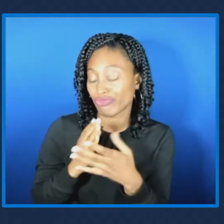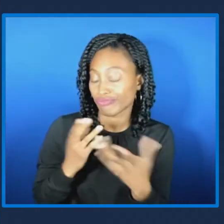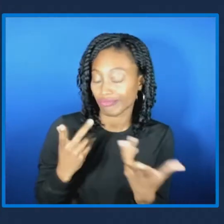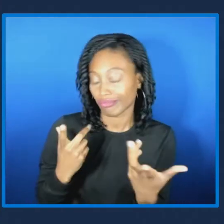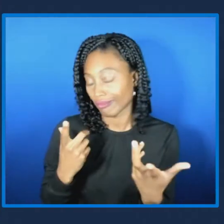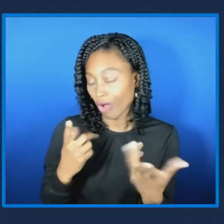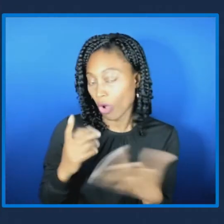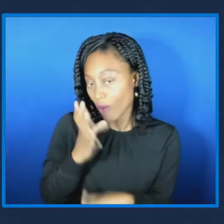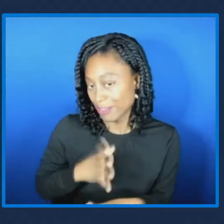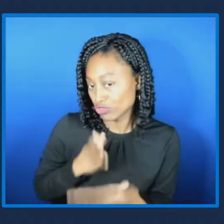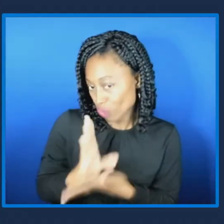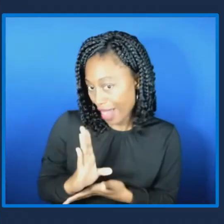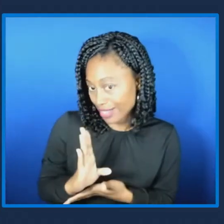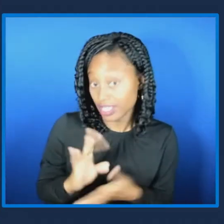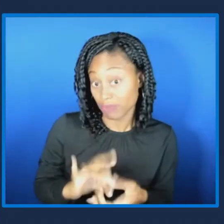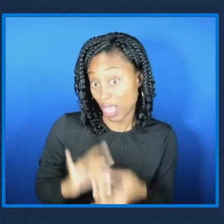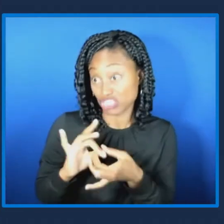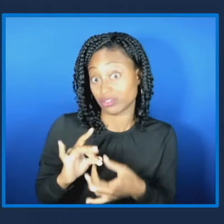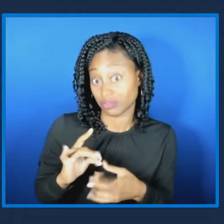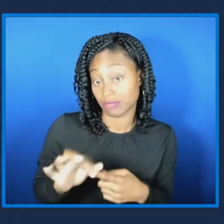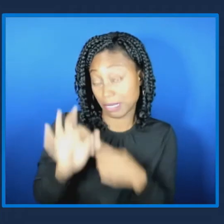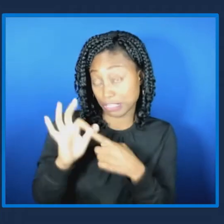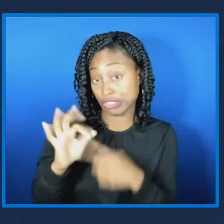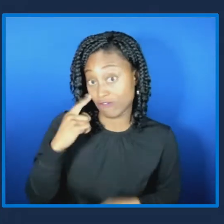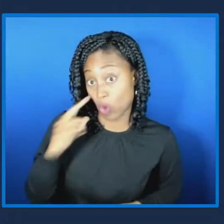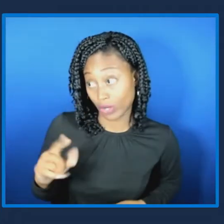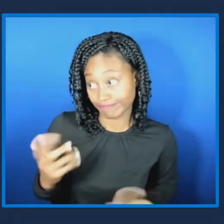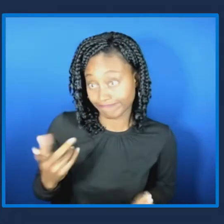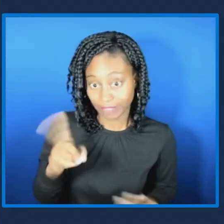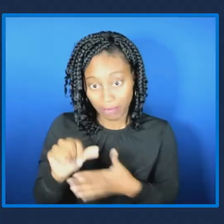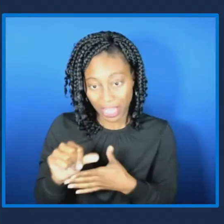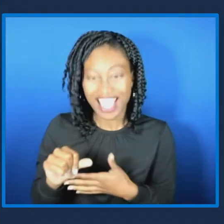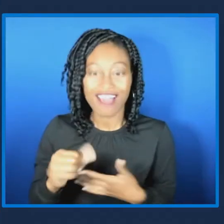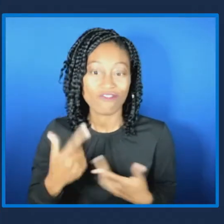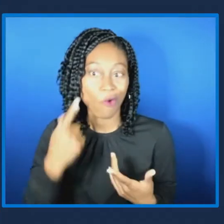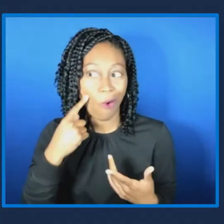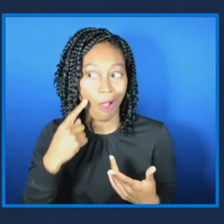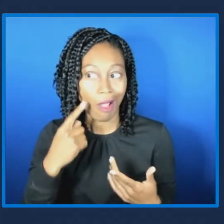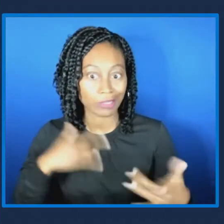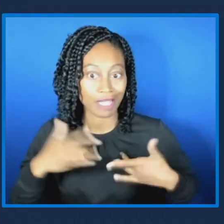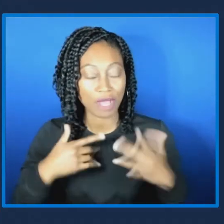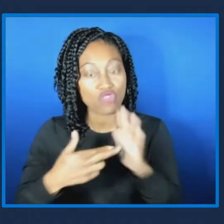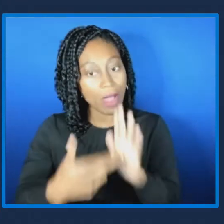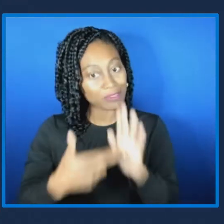I'm excited about meaningful representation and participation of the disability community.